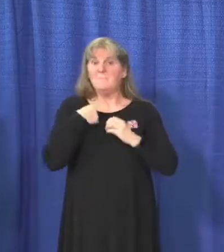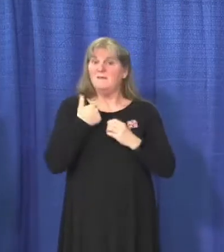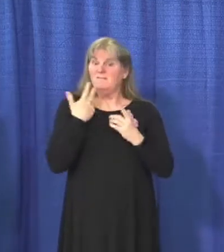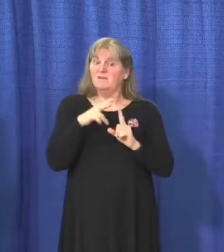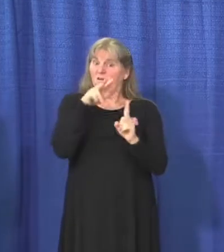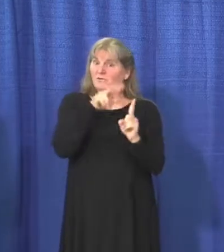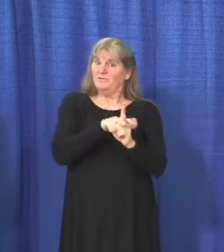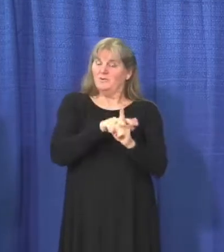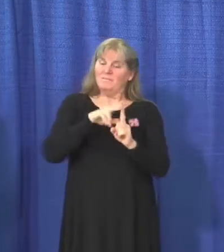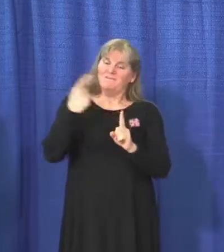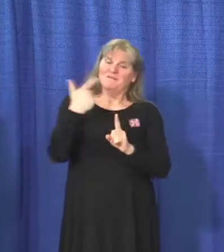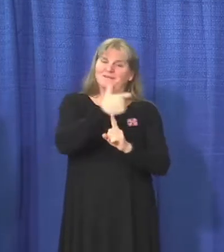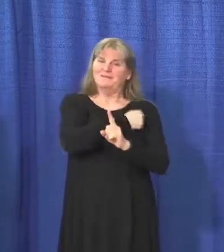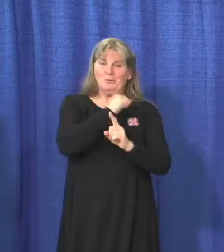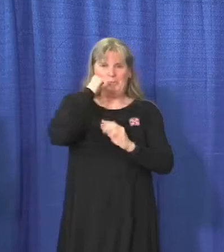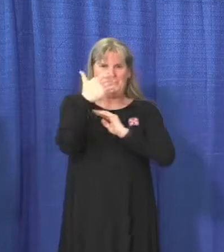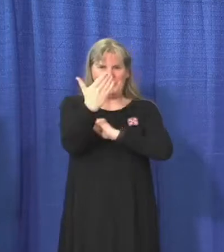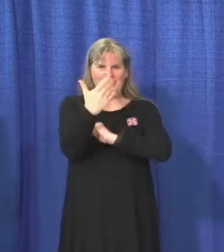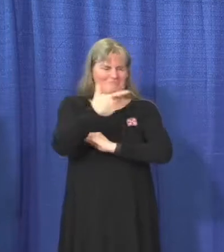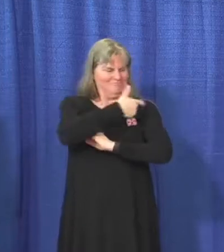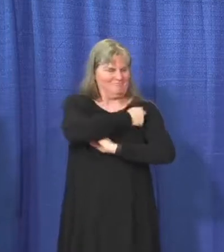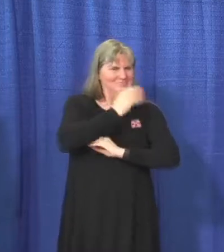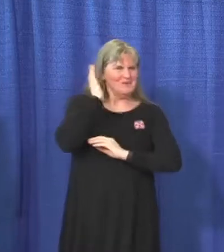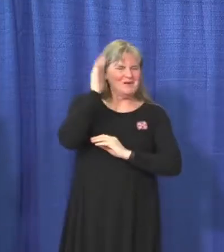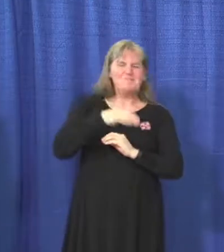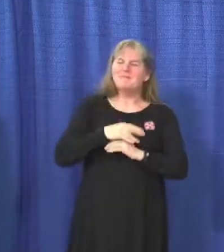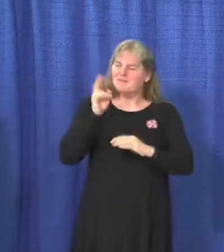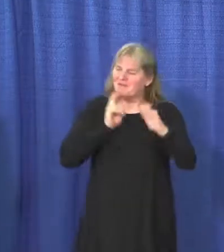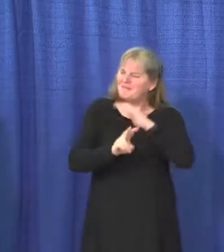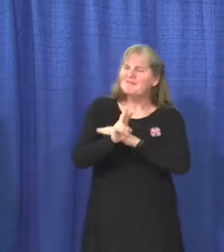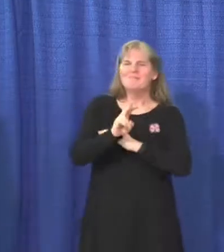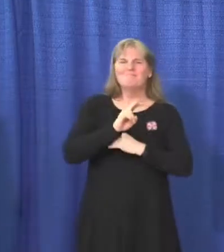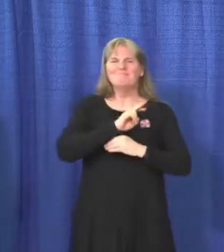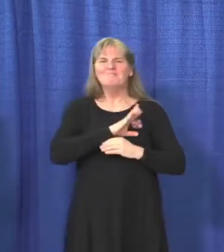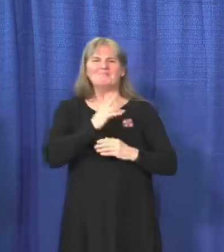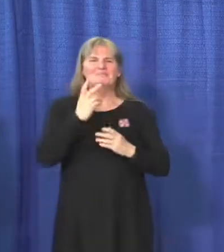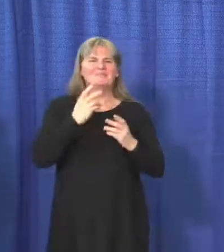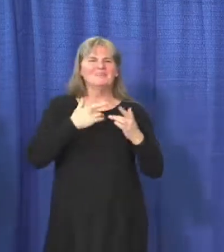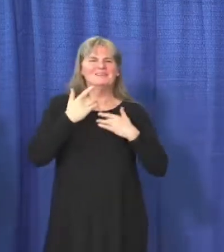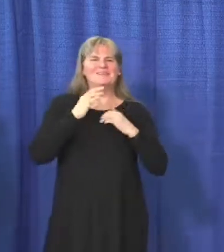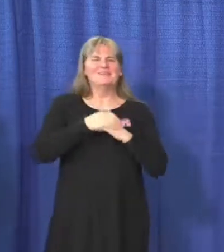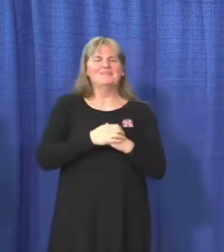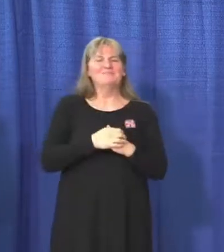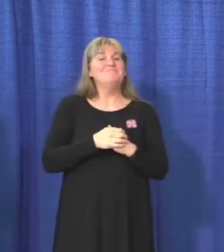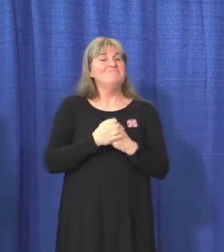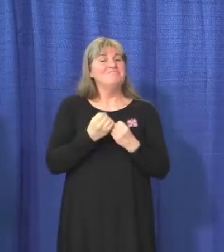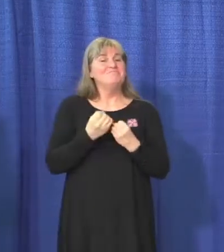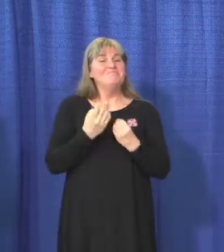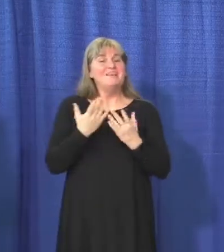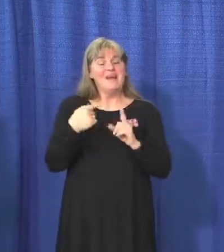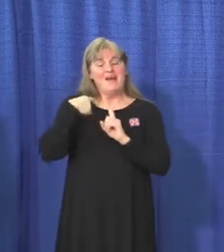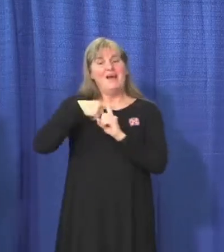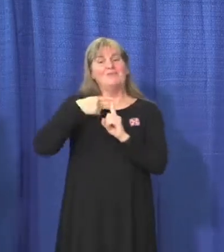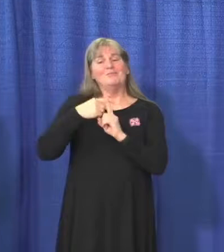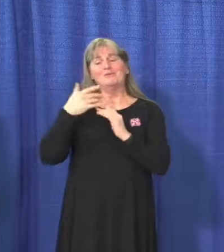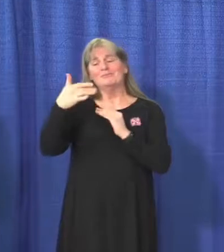tomorrow morning and I'm looking forward to that. We've a lot to look forward to and we will get there together.